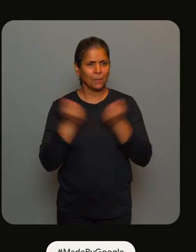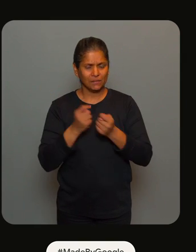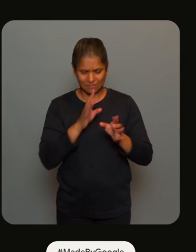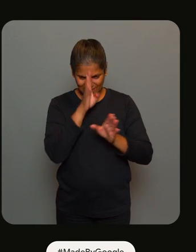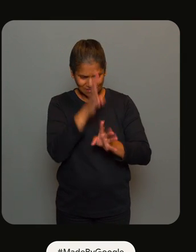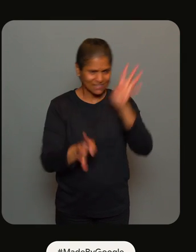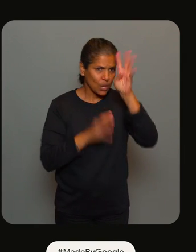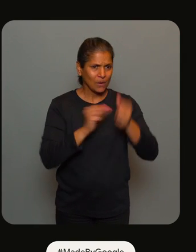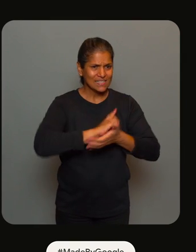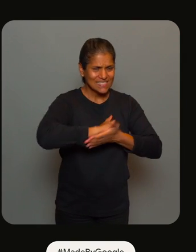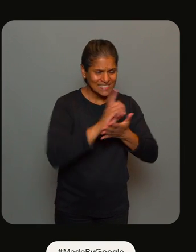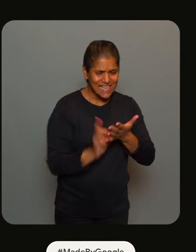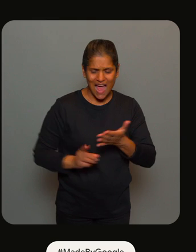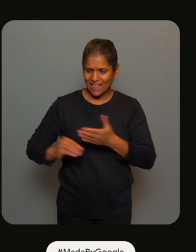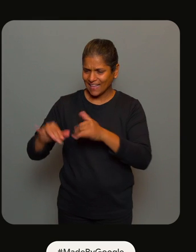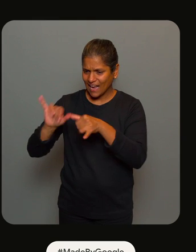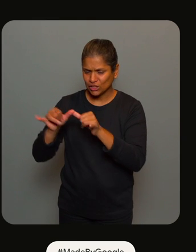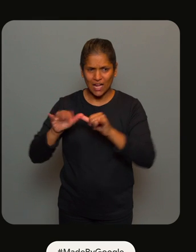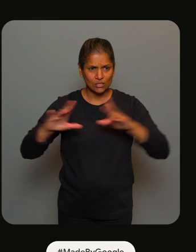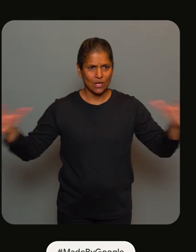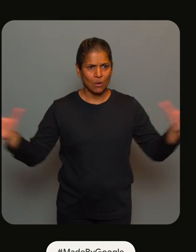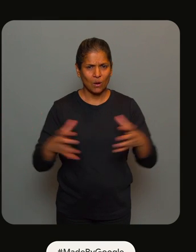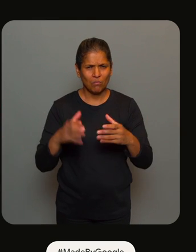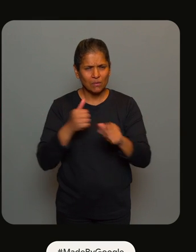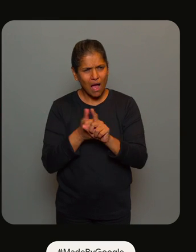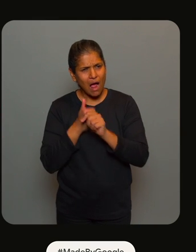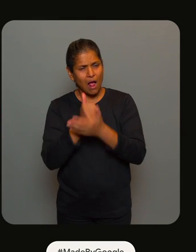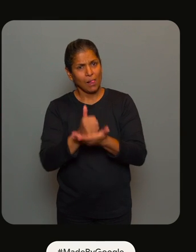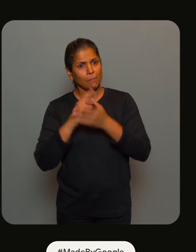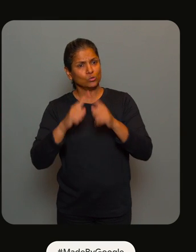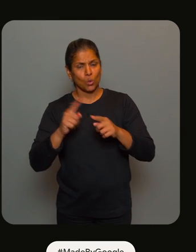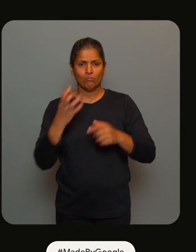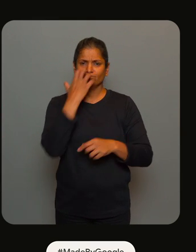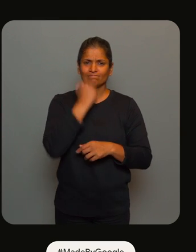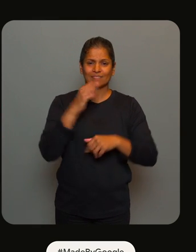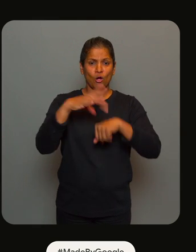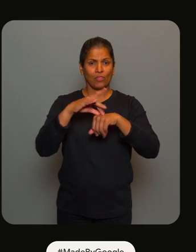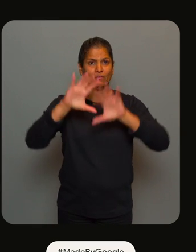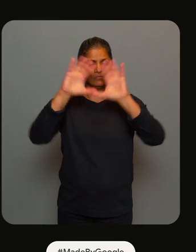impactful work to help our planet.